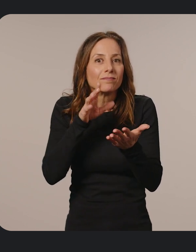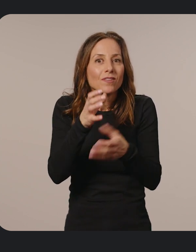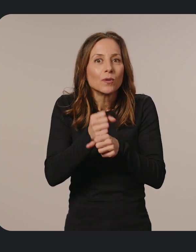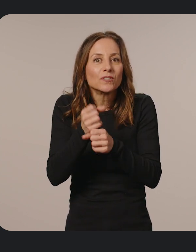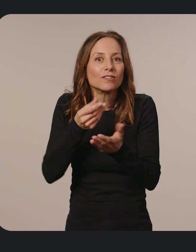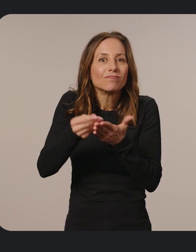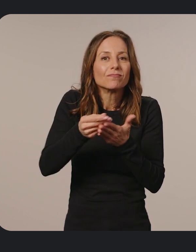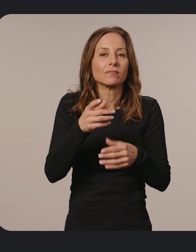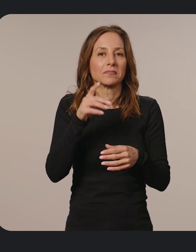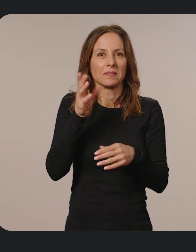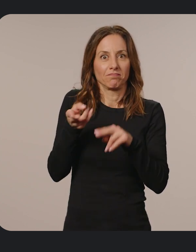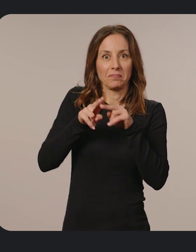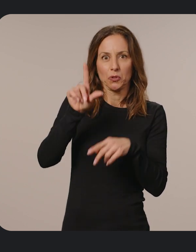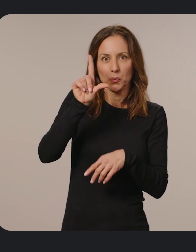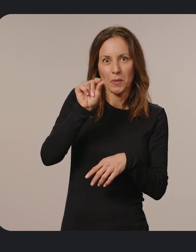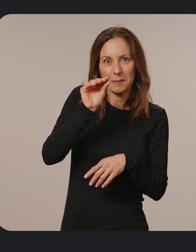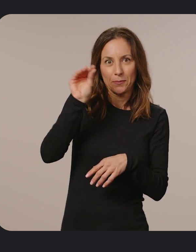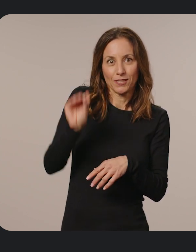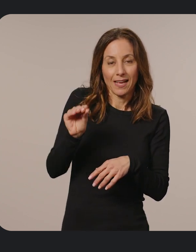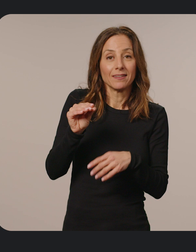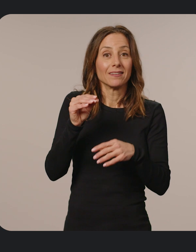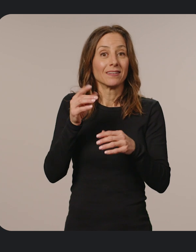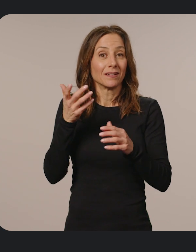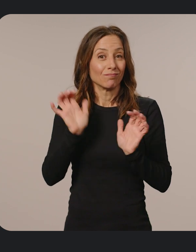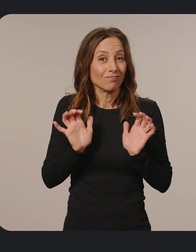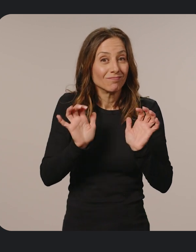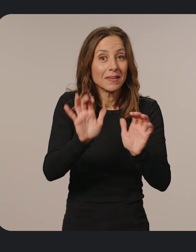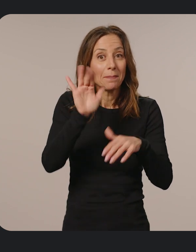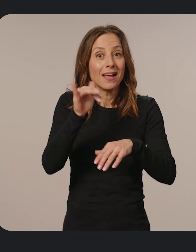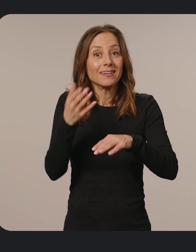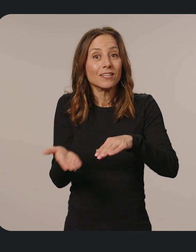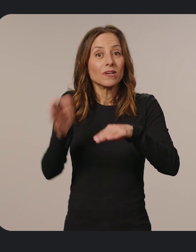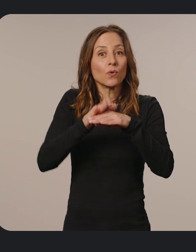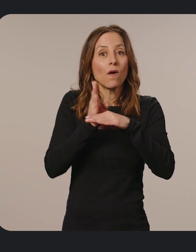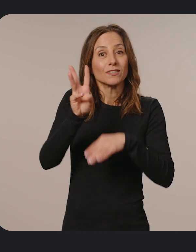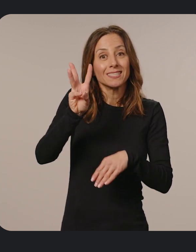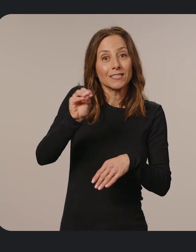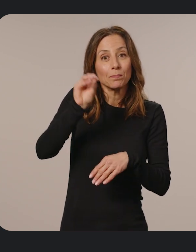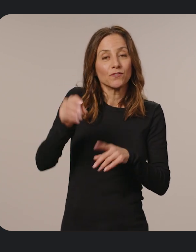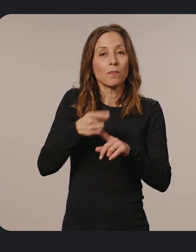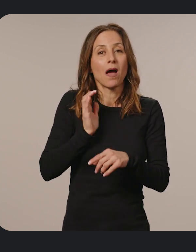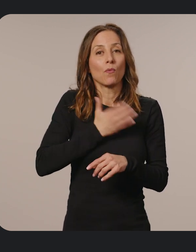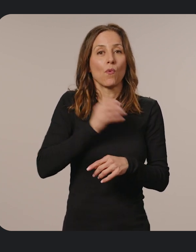in storewide acquisitions and reacquisitions of 20% driven by increases of over 60%